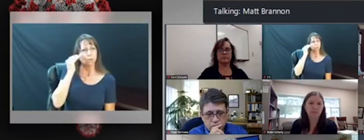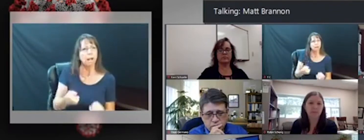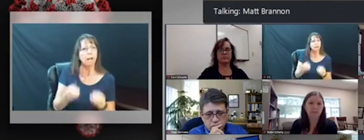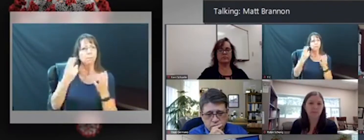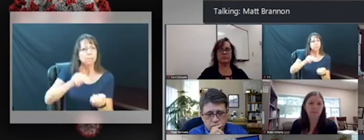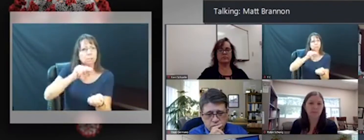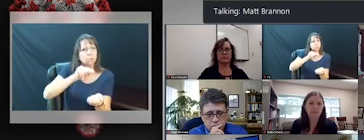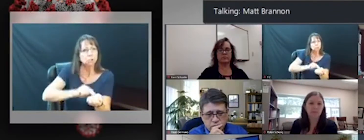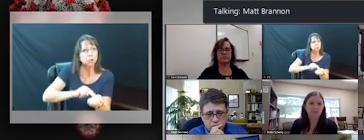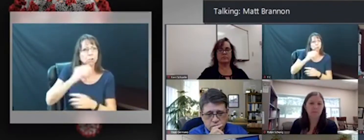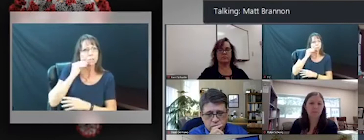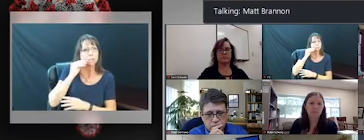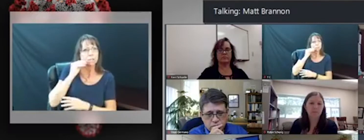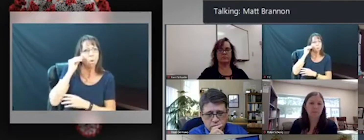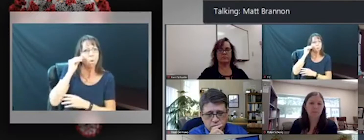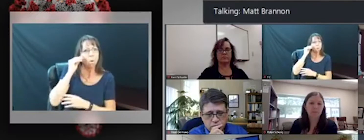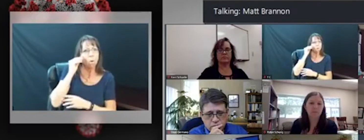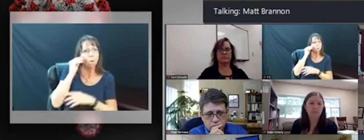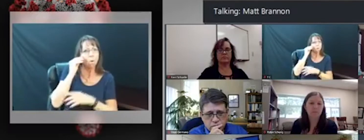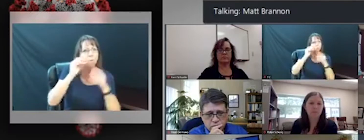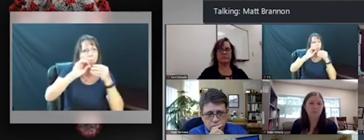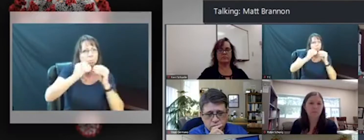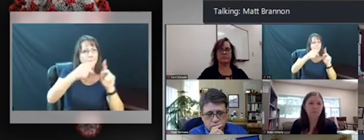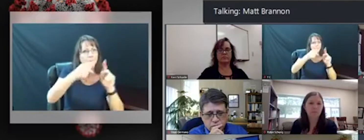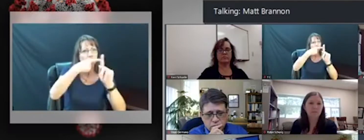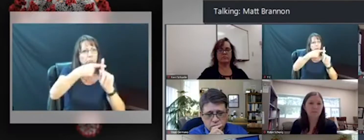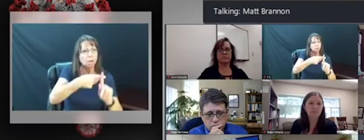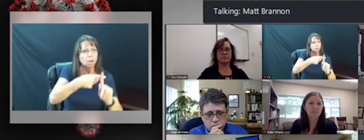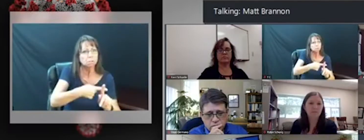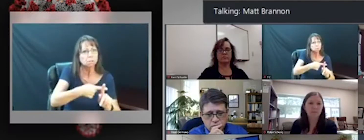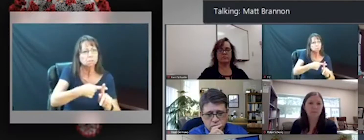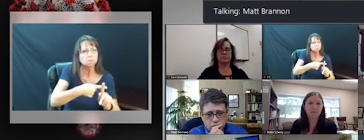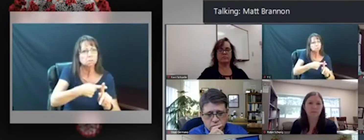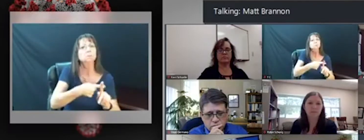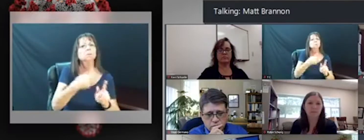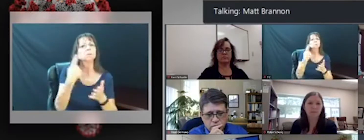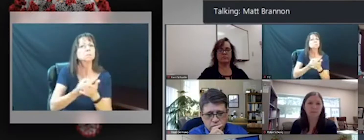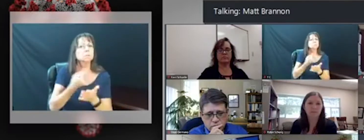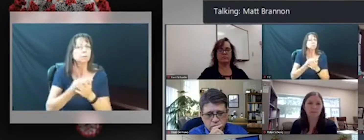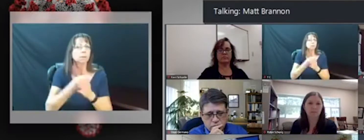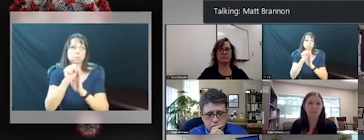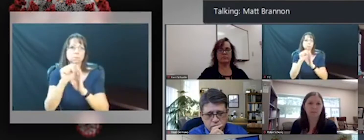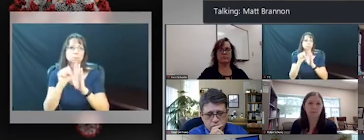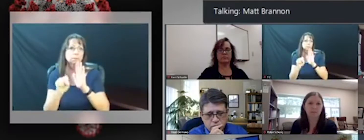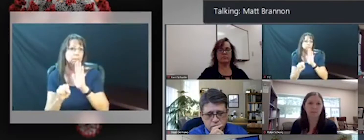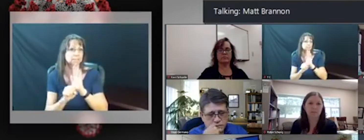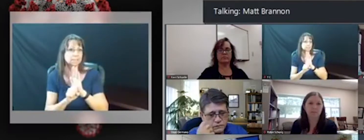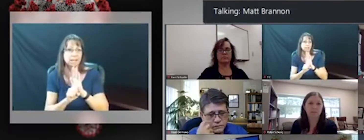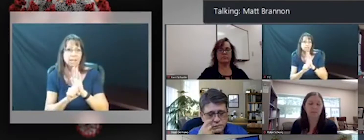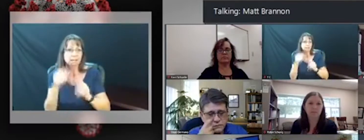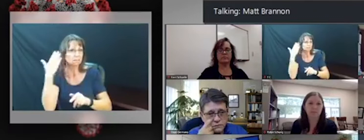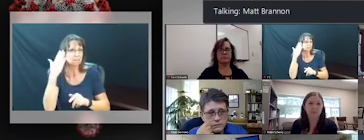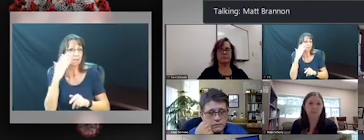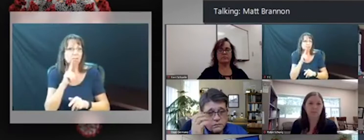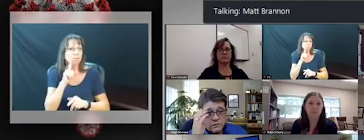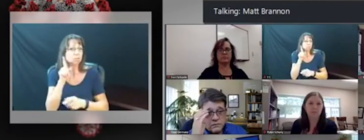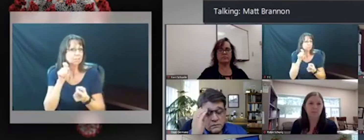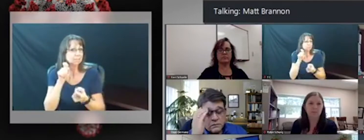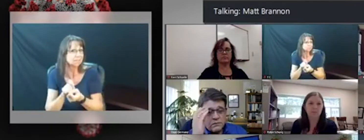because I know that that dashboard the state has sometimes will not have a exact number.